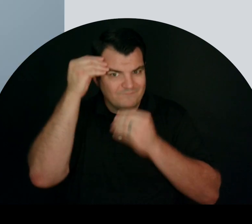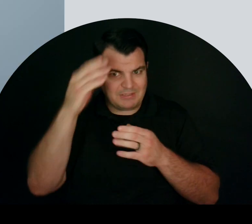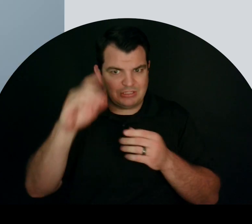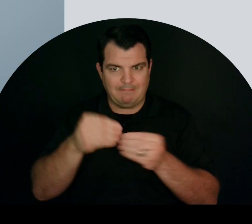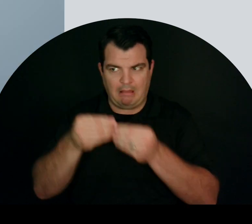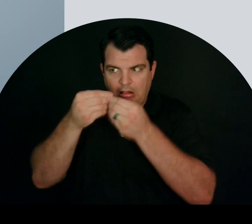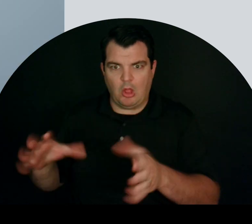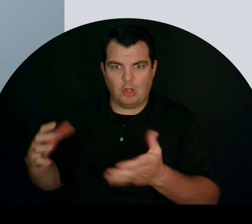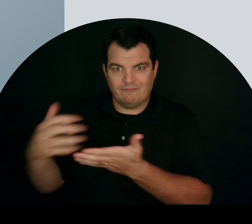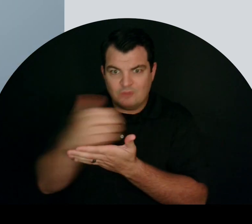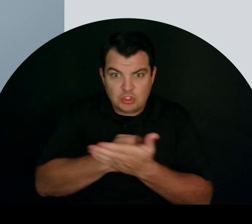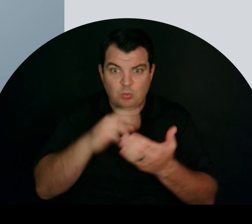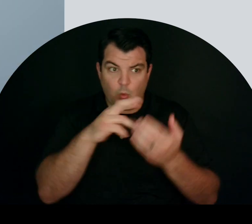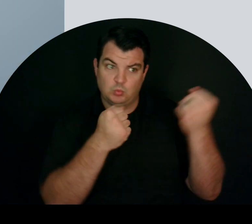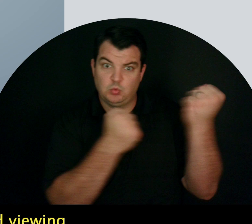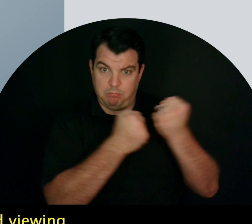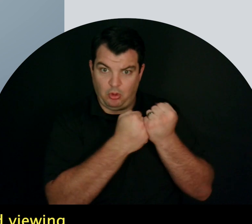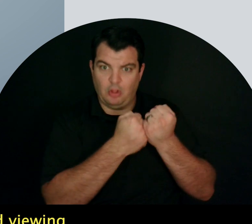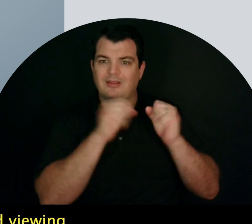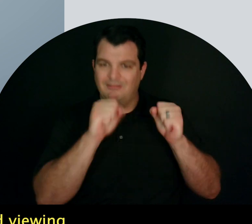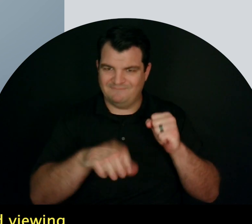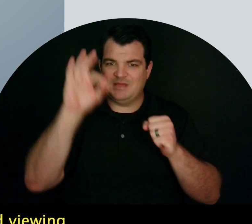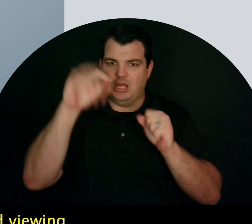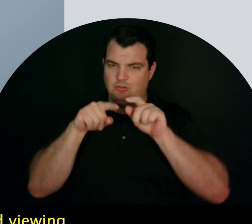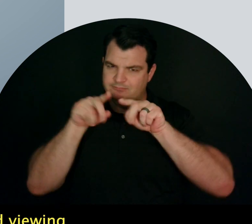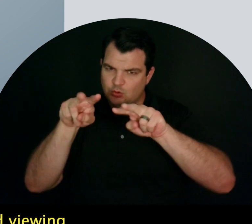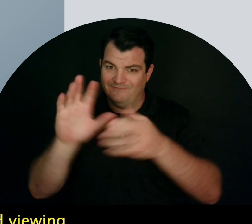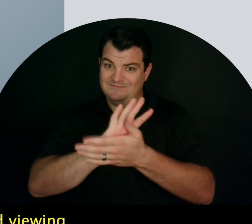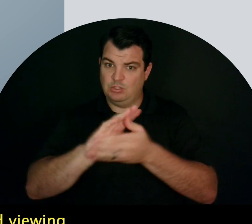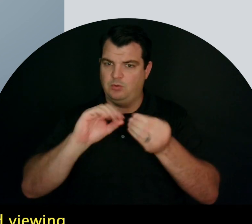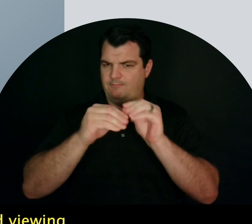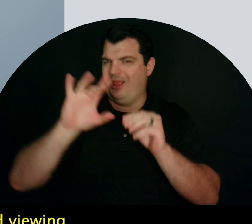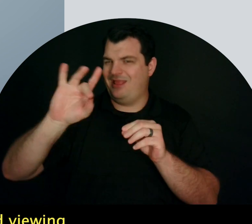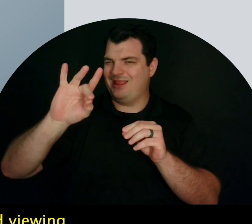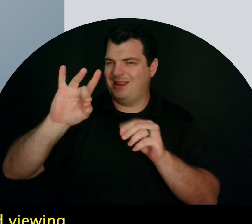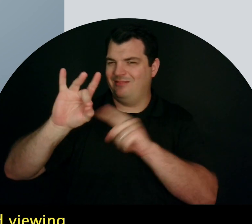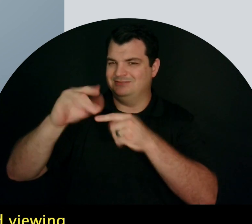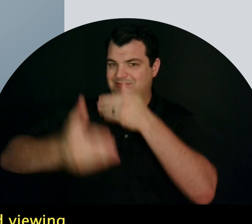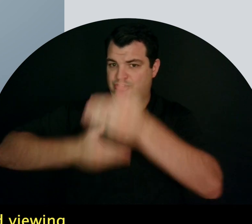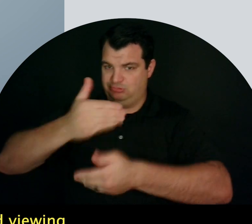More information about loss of earnings or support may be found viewing video eight in this series.